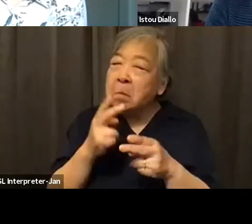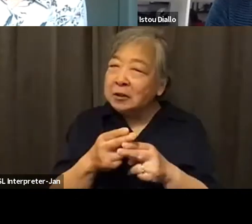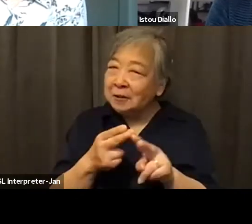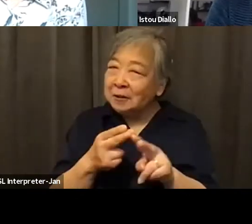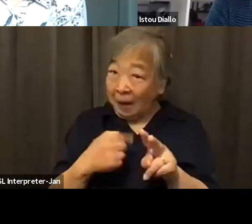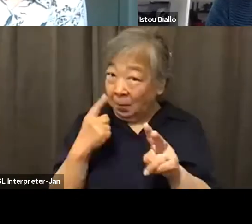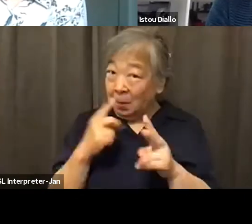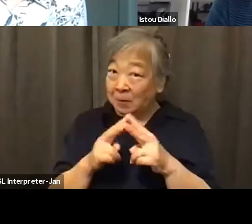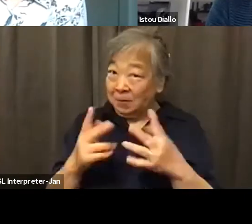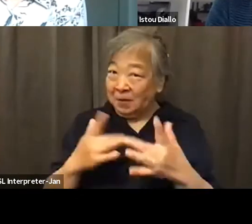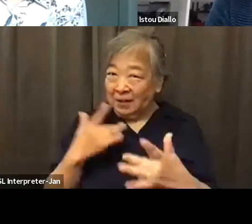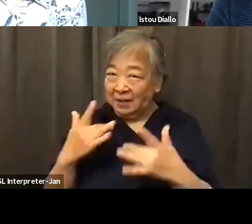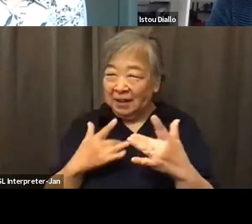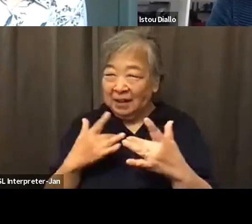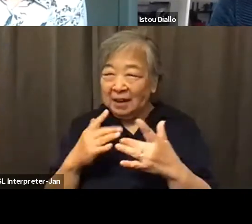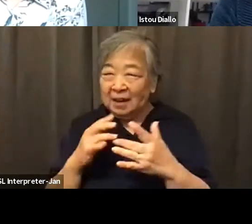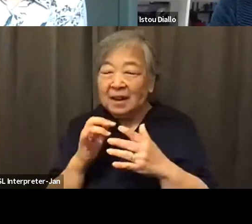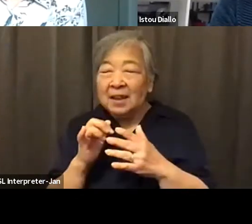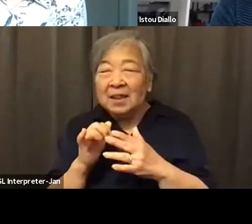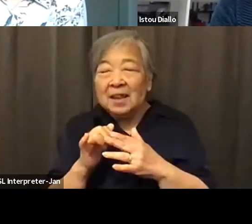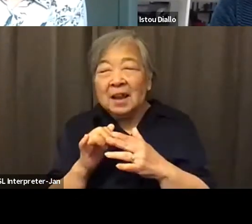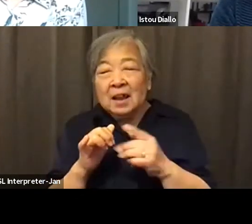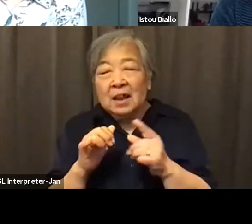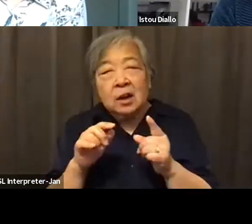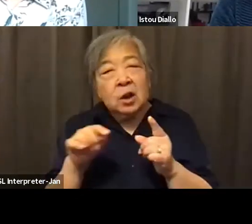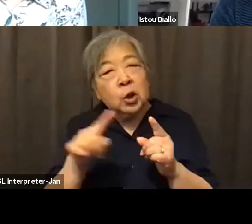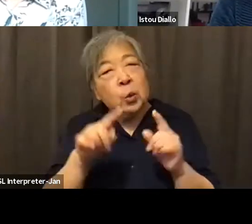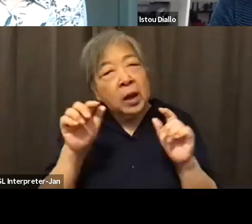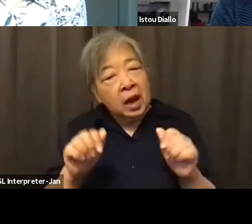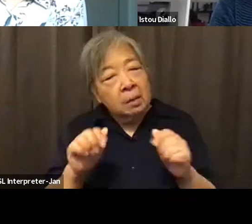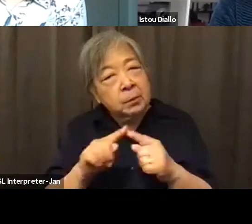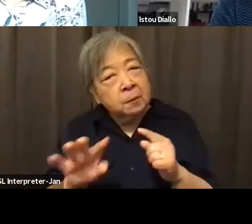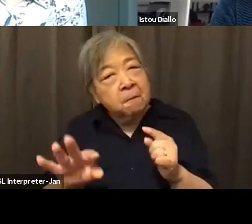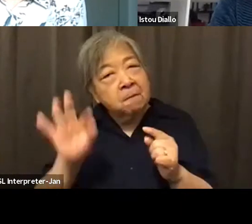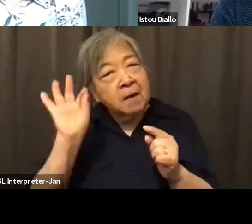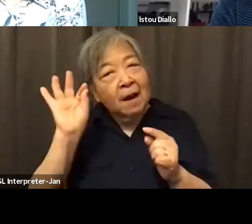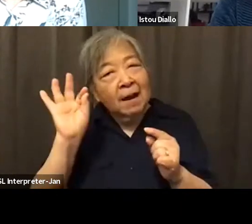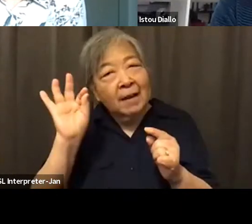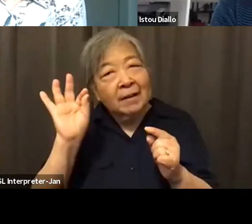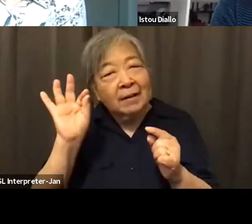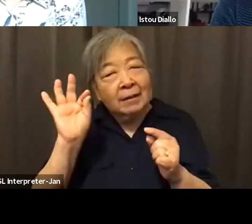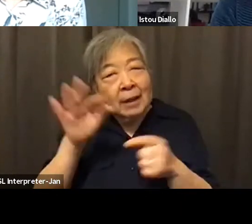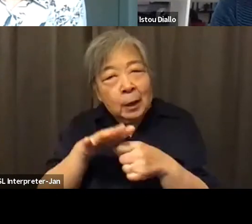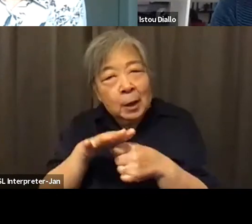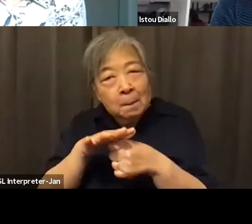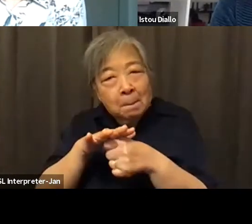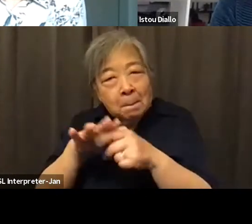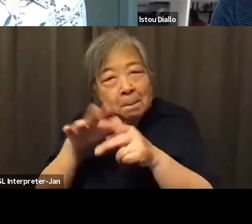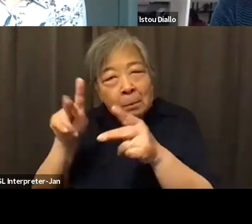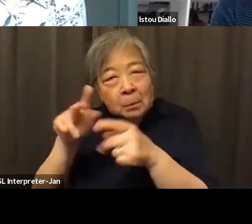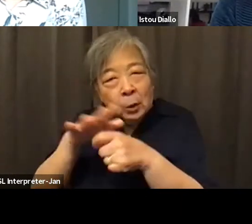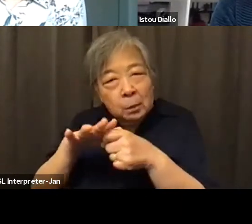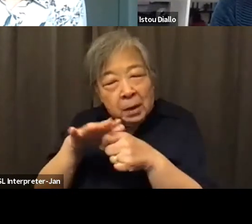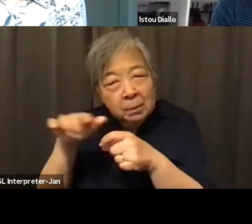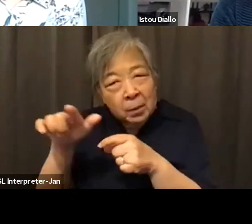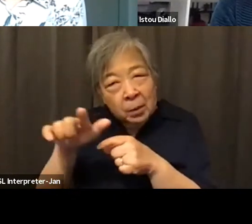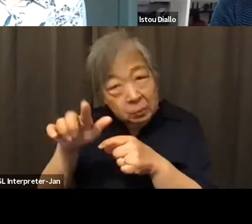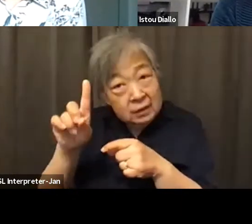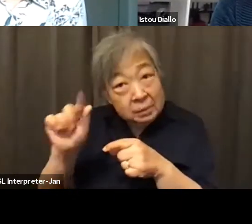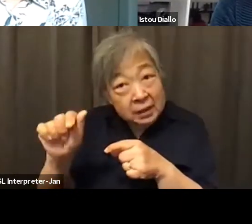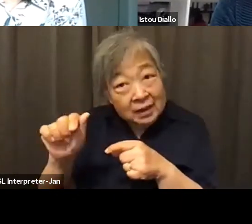is that you were able to find some local people with disabilities in your host community,